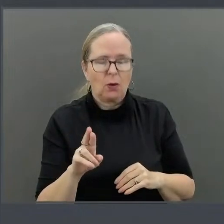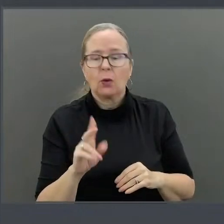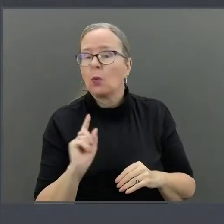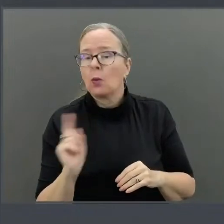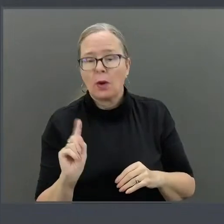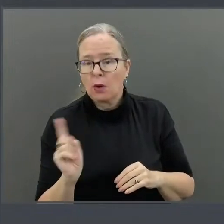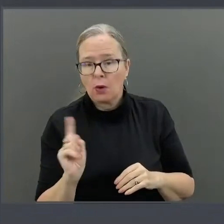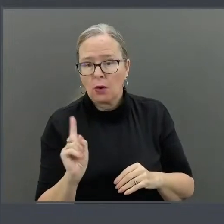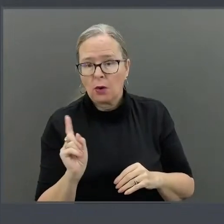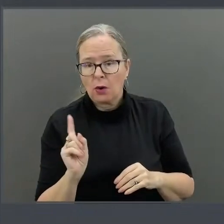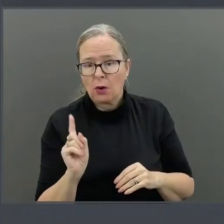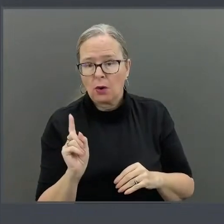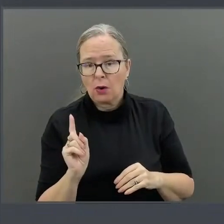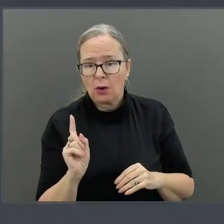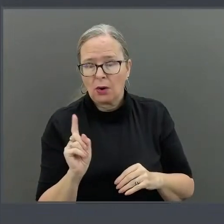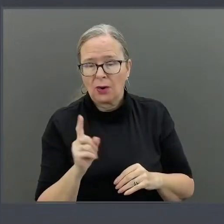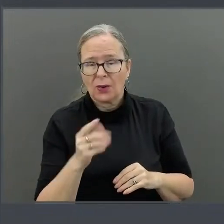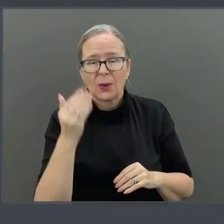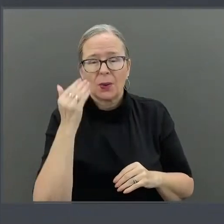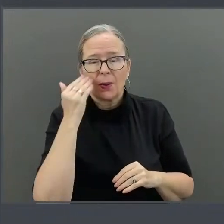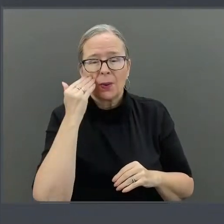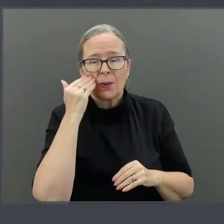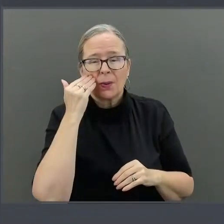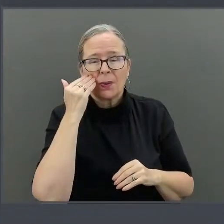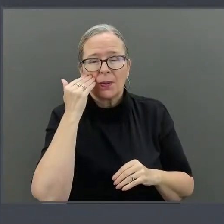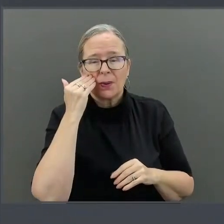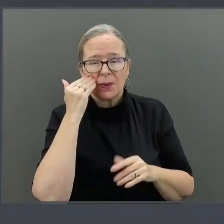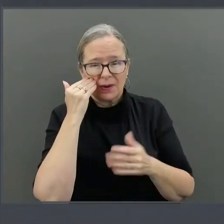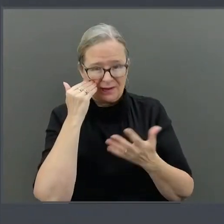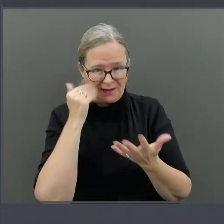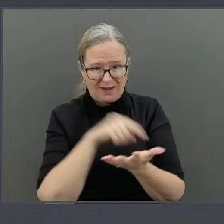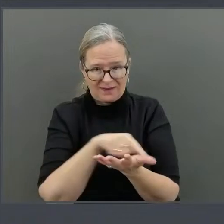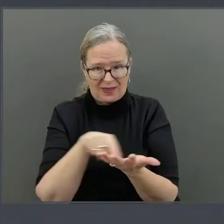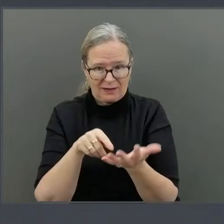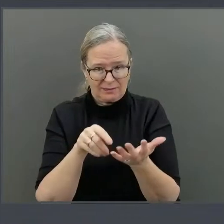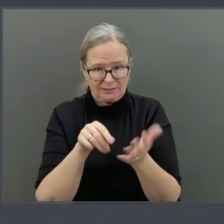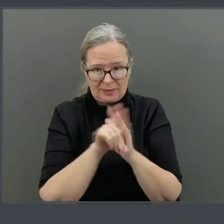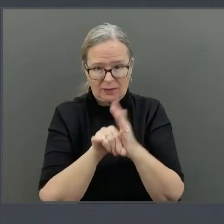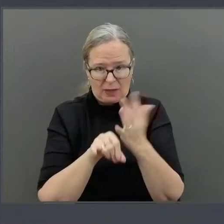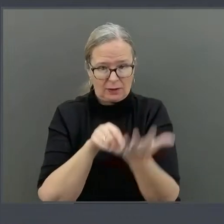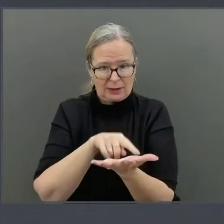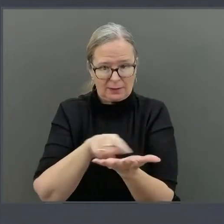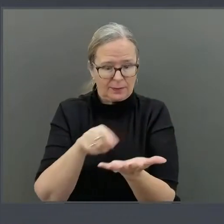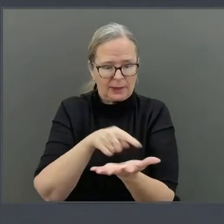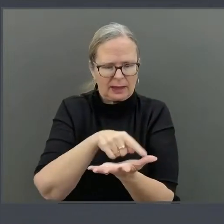of the new five hotspots and so if you were out on site you would see it uh the second from the